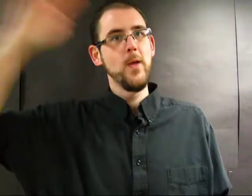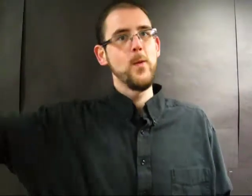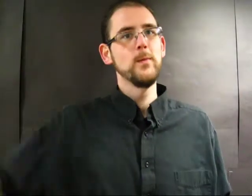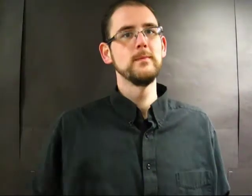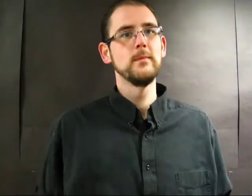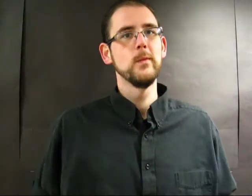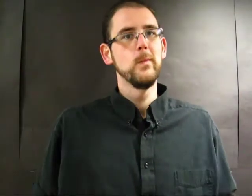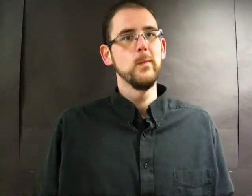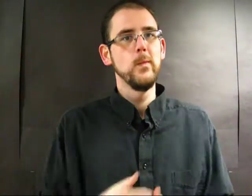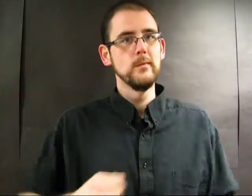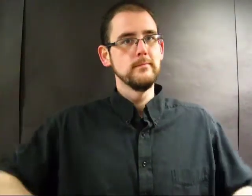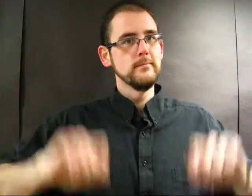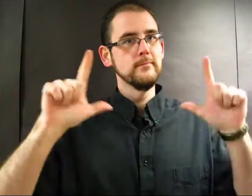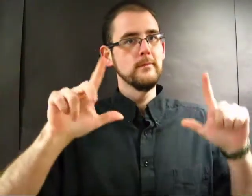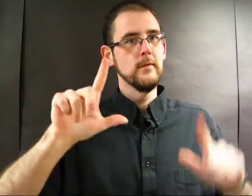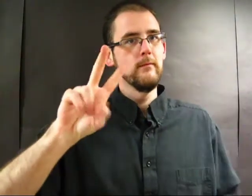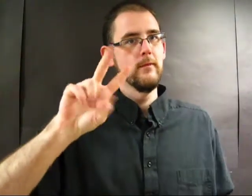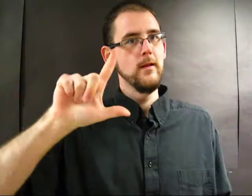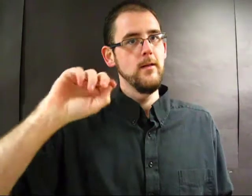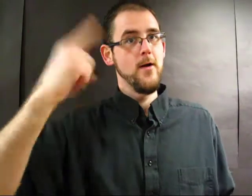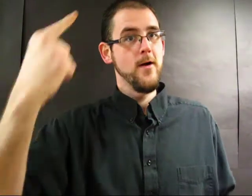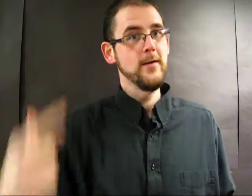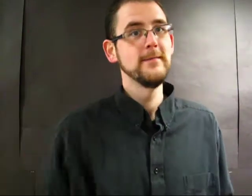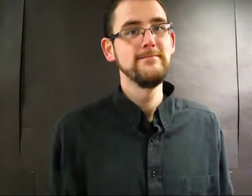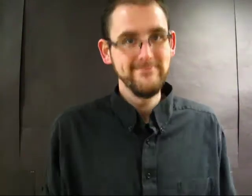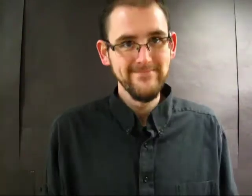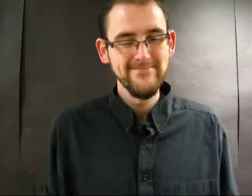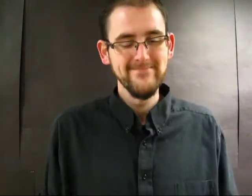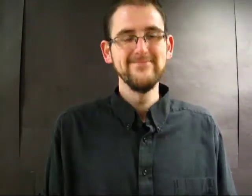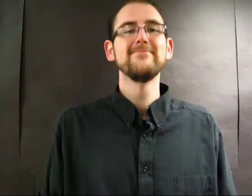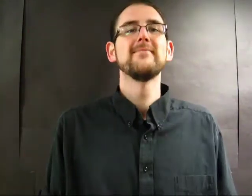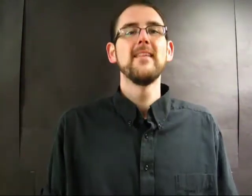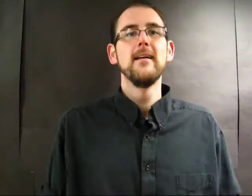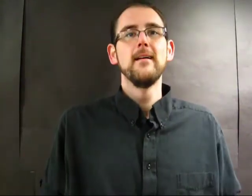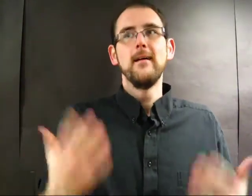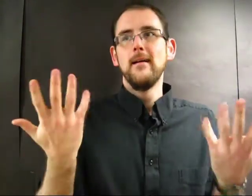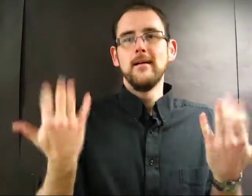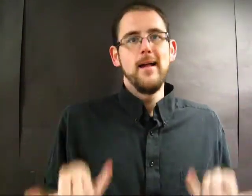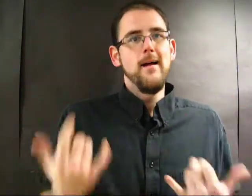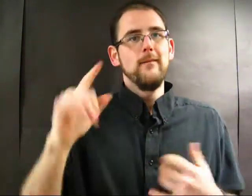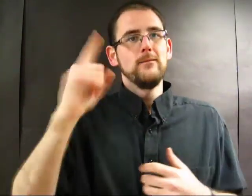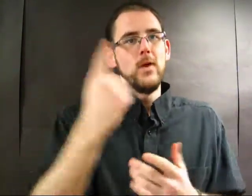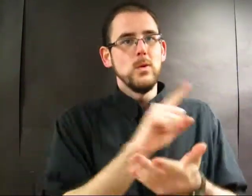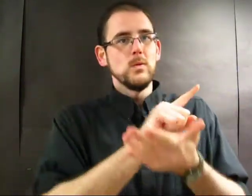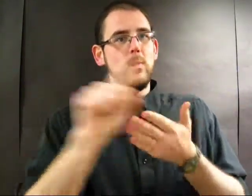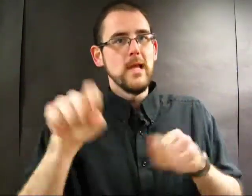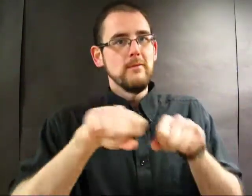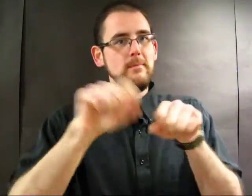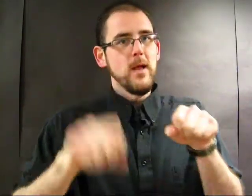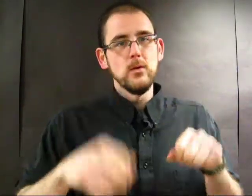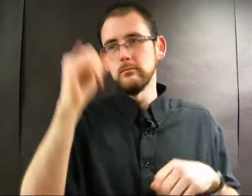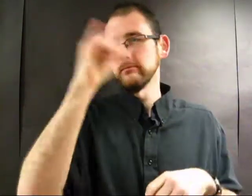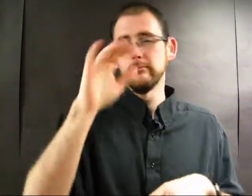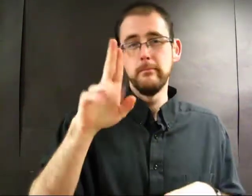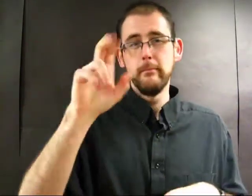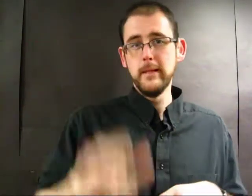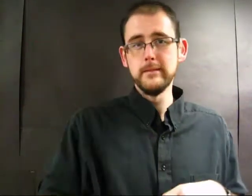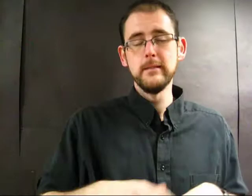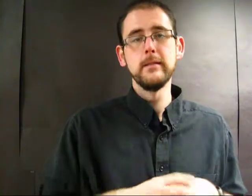Hello, there. It's a new vlog! It's the first week of the semester now, so it's very busy.